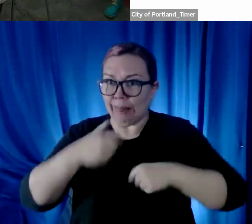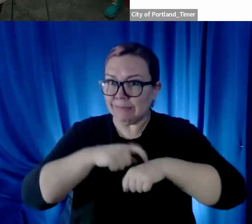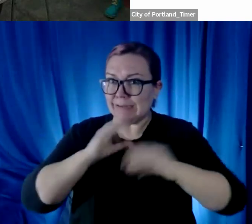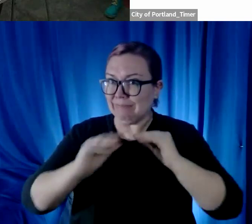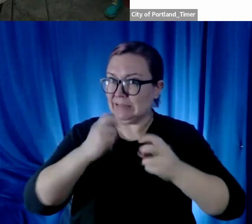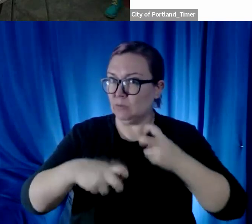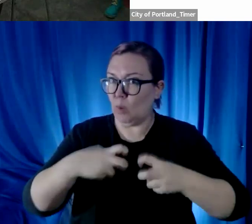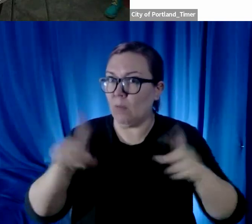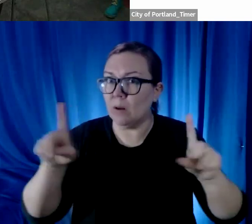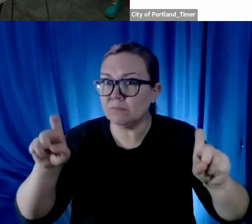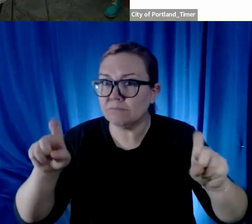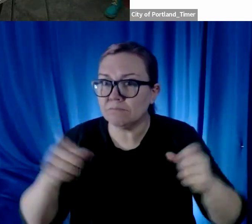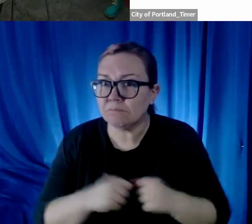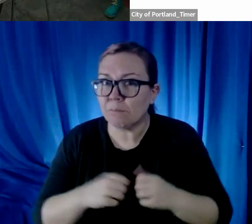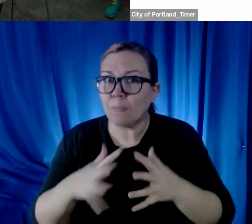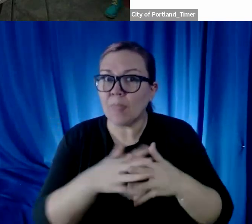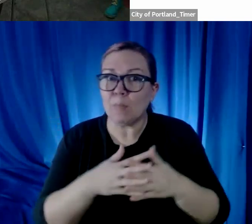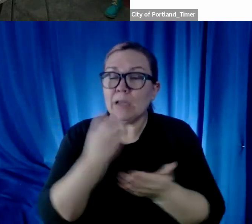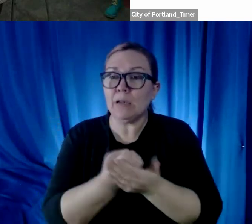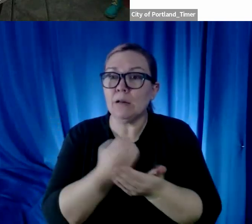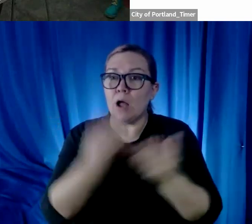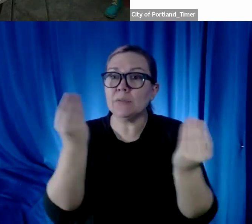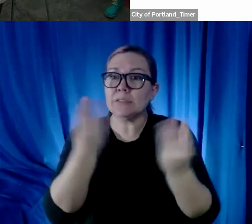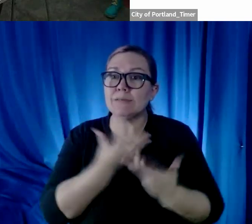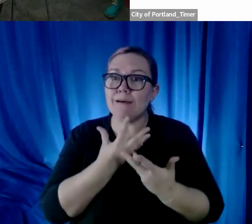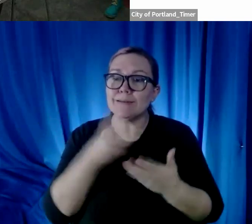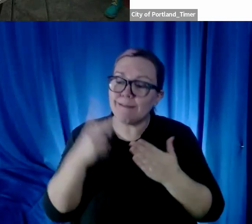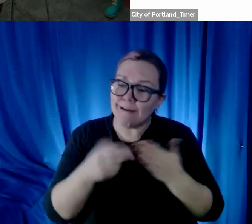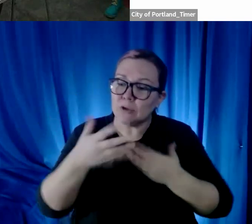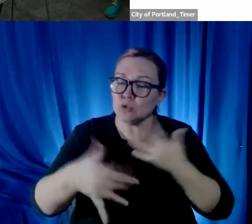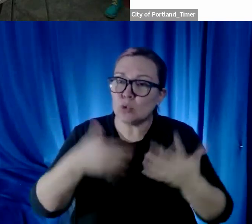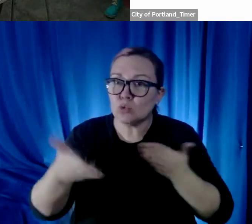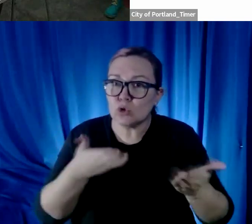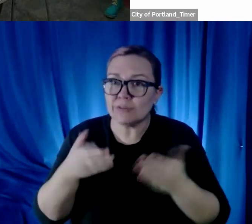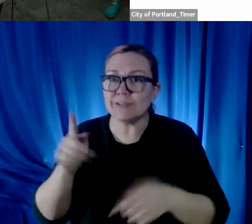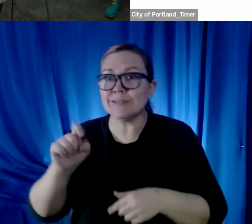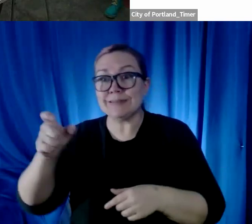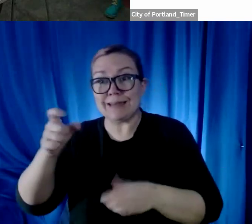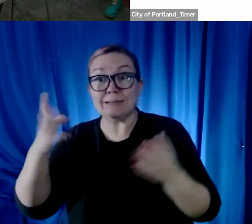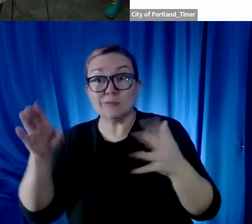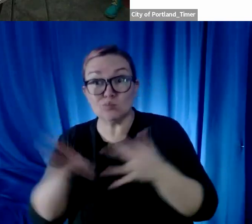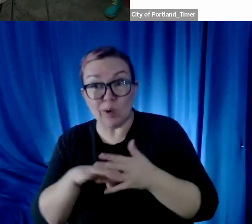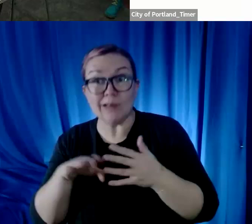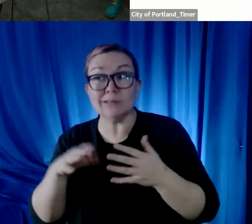American economists tell us that cutting social services and tax breaks save us money and encourage economic growth.